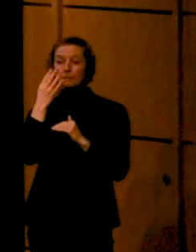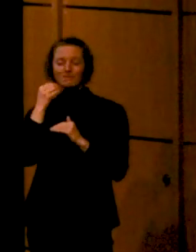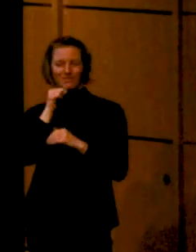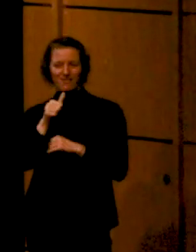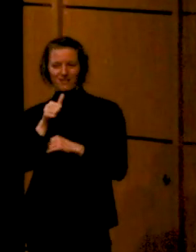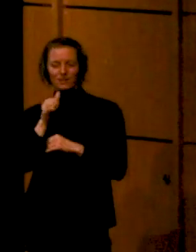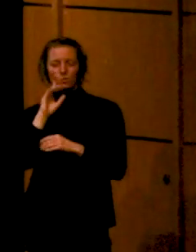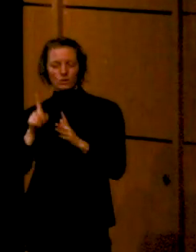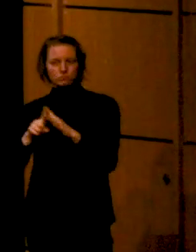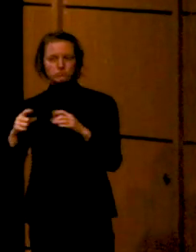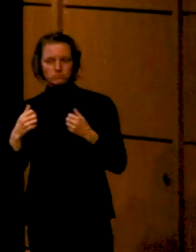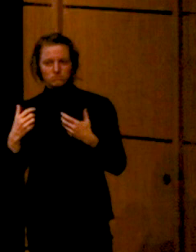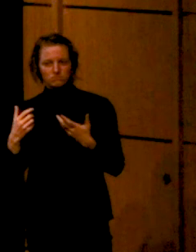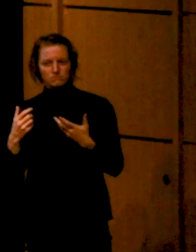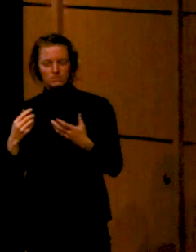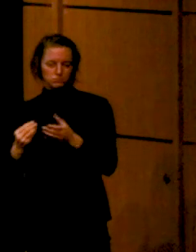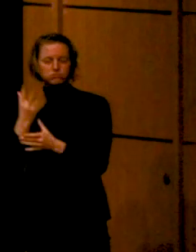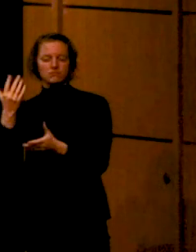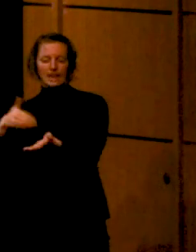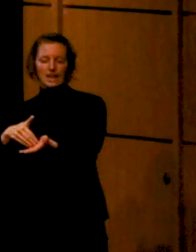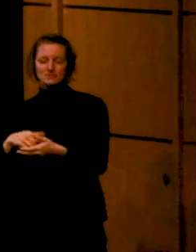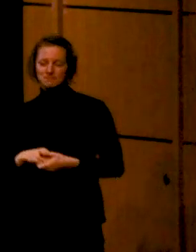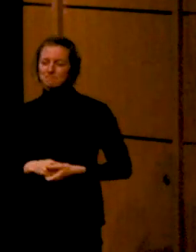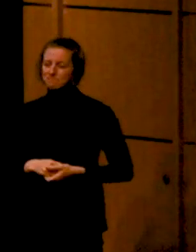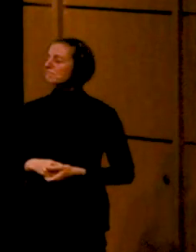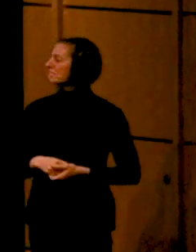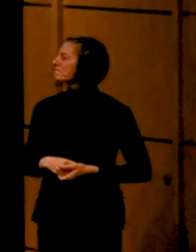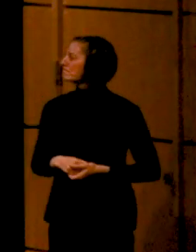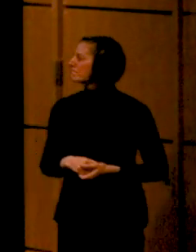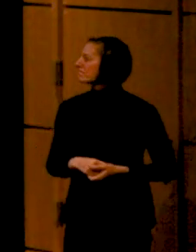I'll close now.